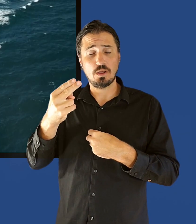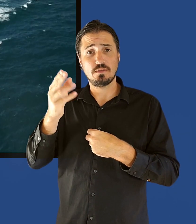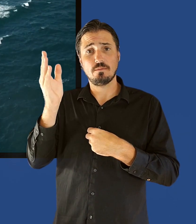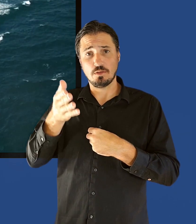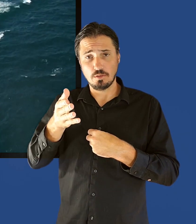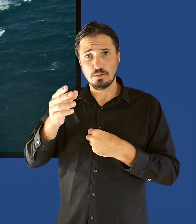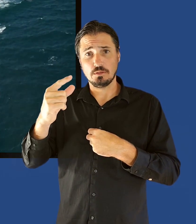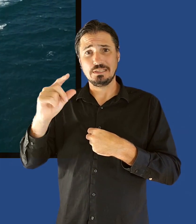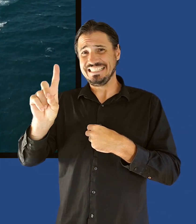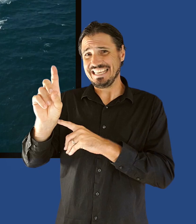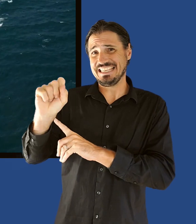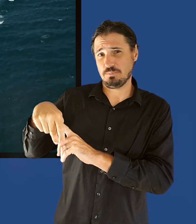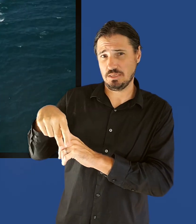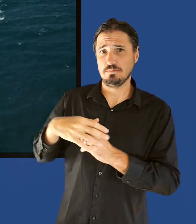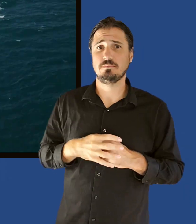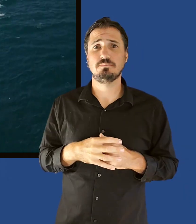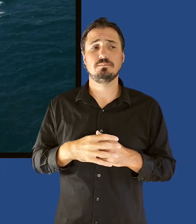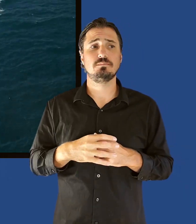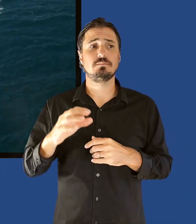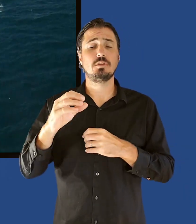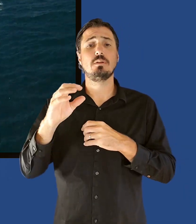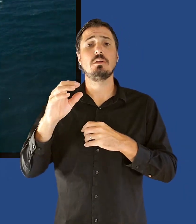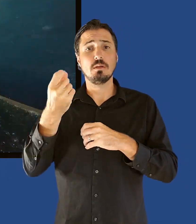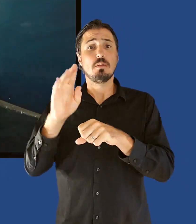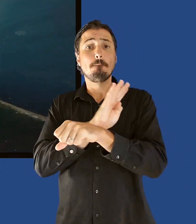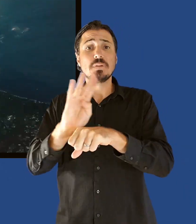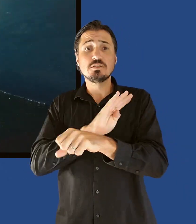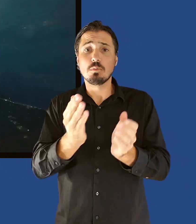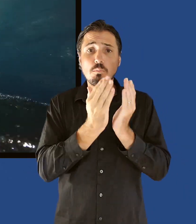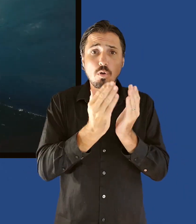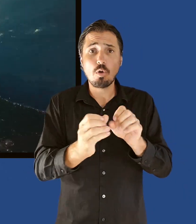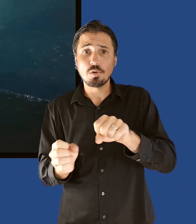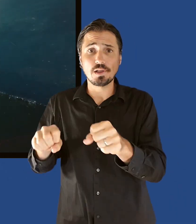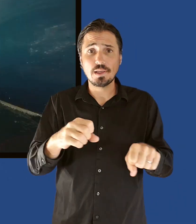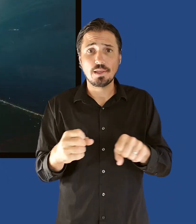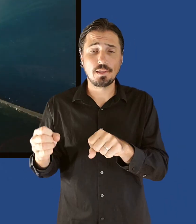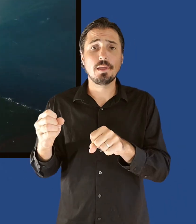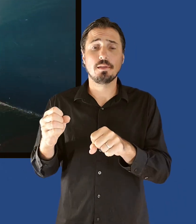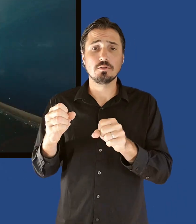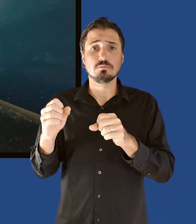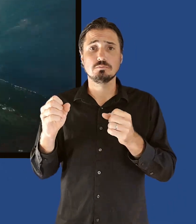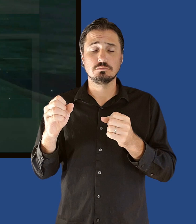Commercial boat and kayak tours have been authorized to resume operations, subject to COVID-19 restrictions.